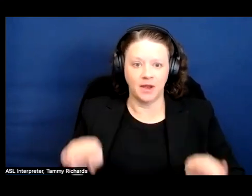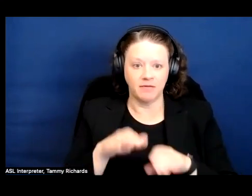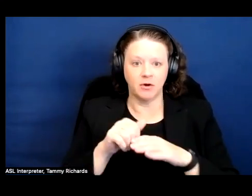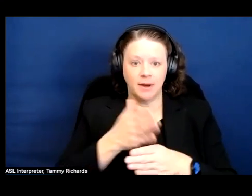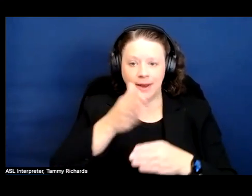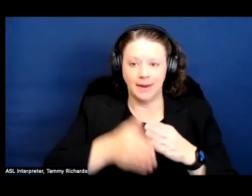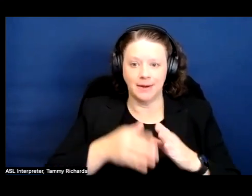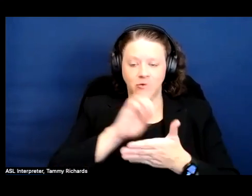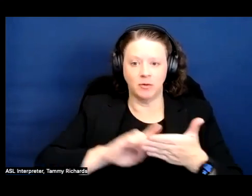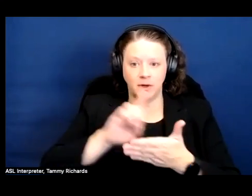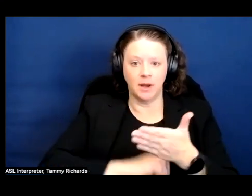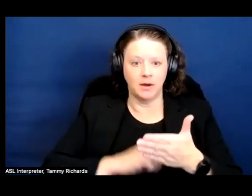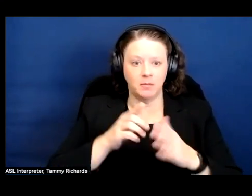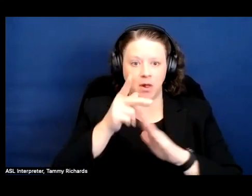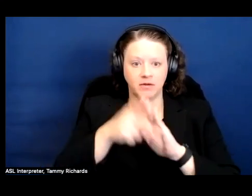So I'm excited to share a bit.